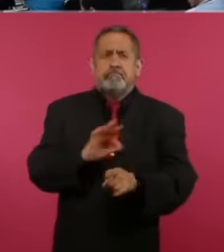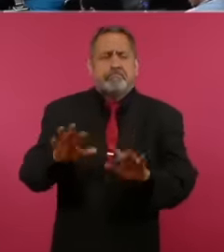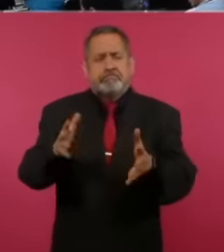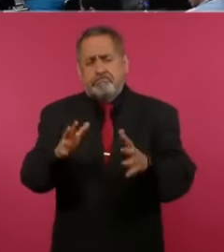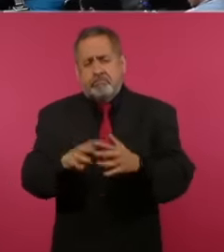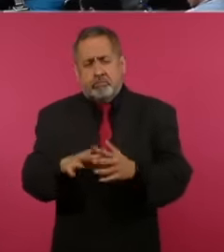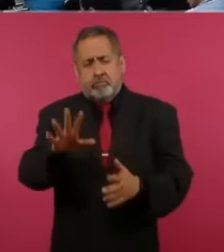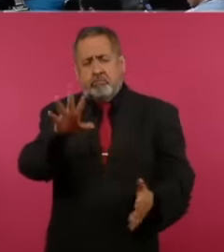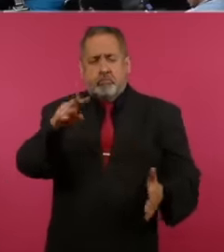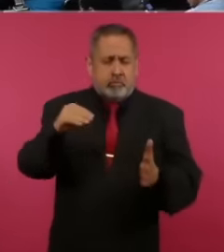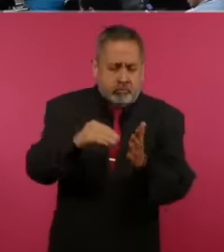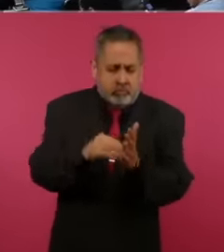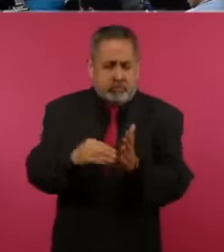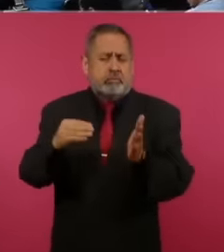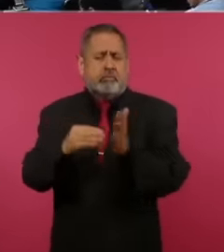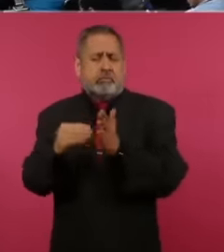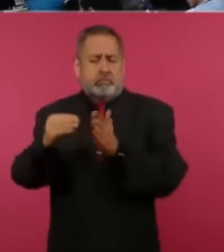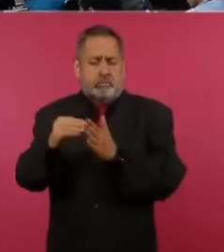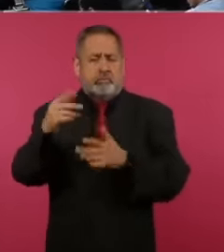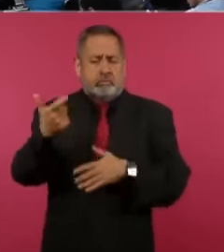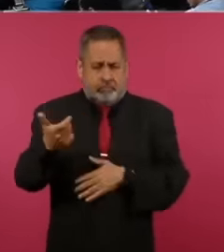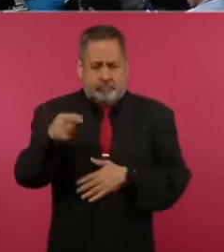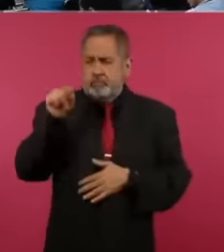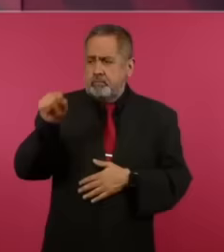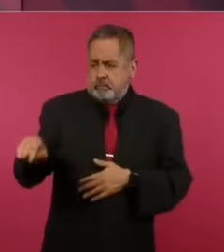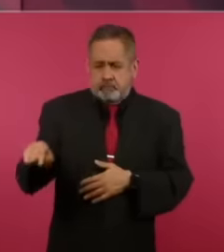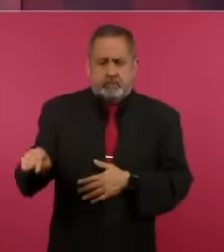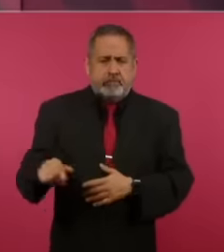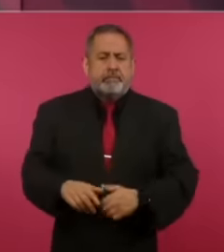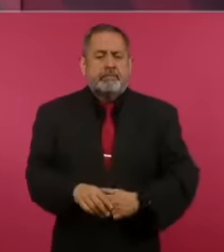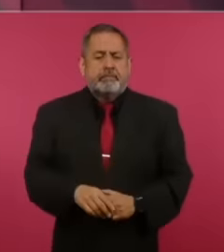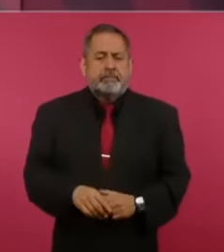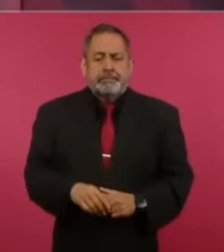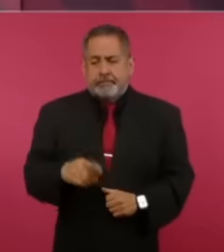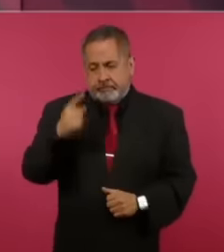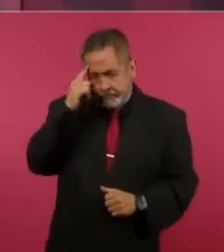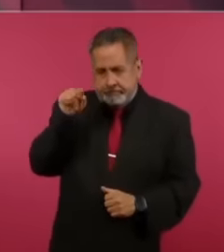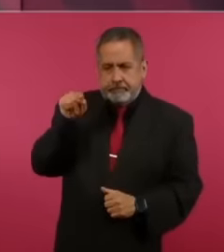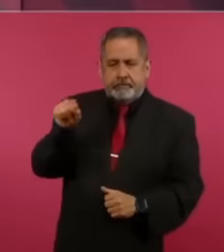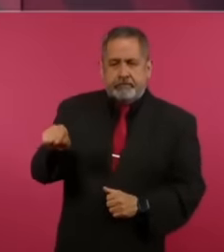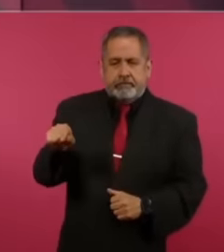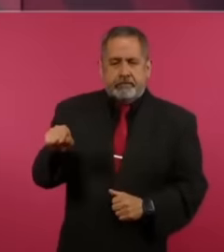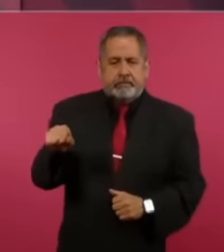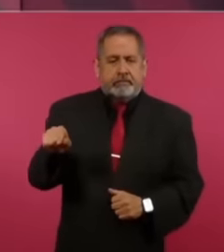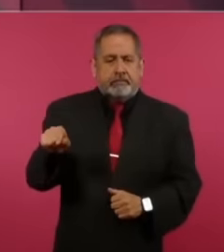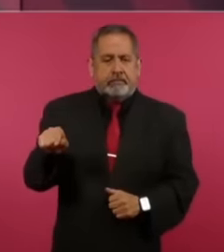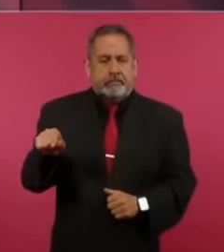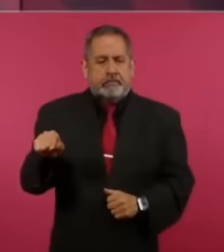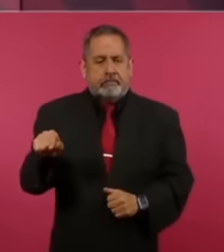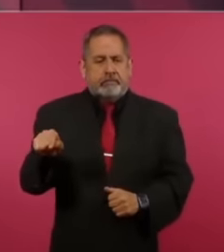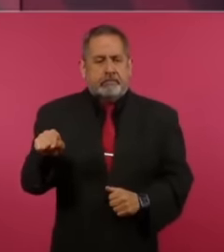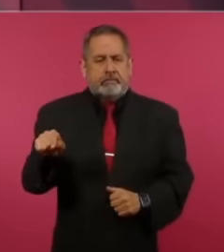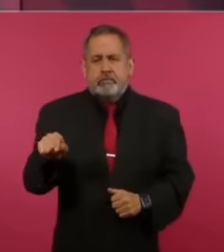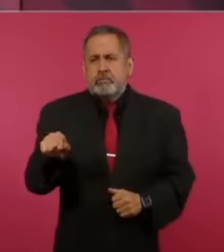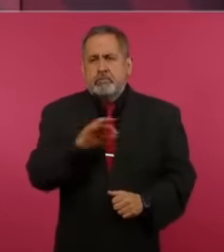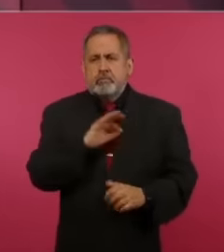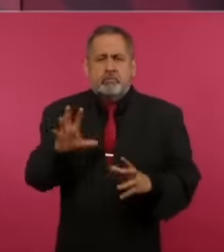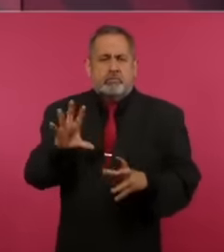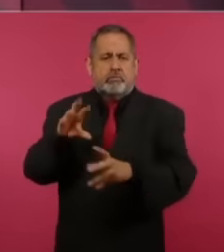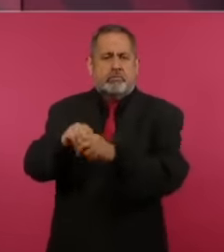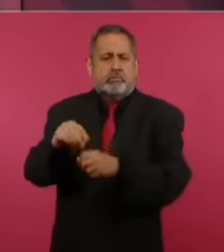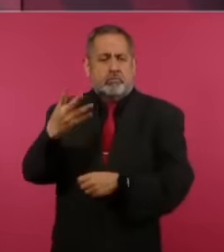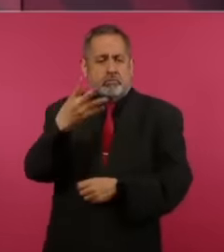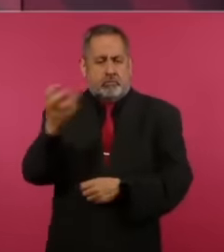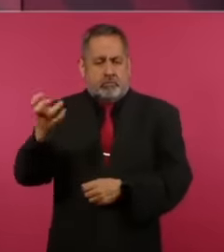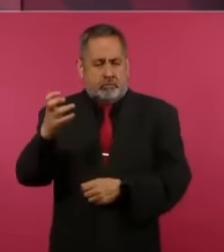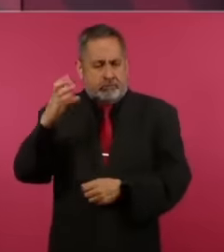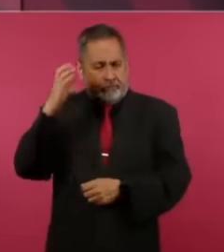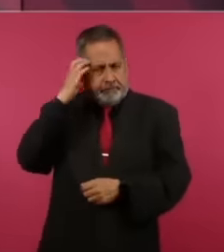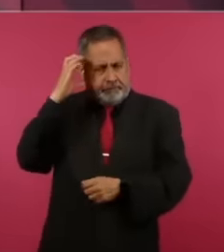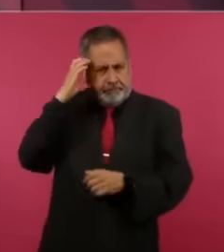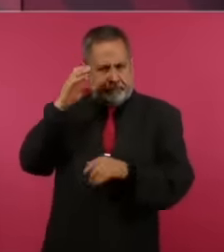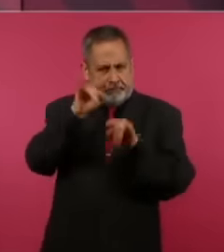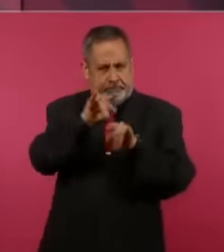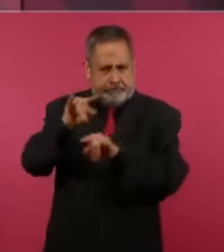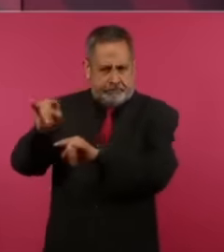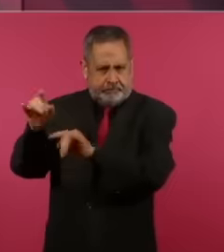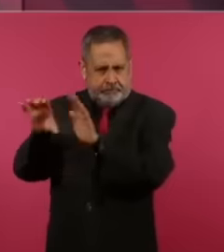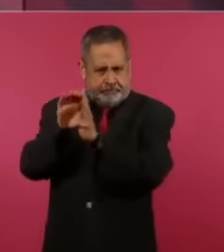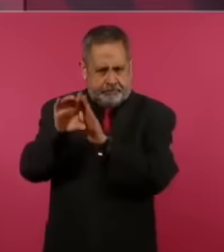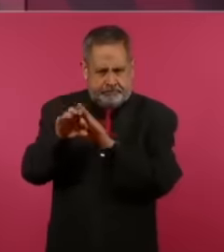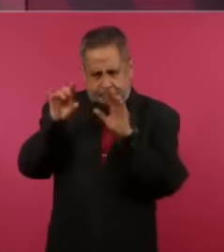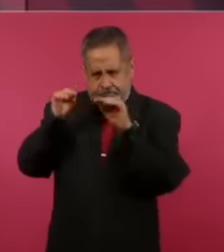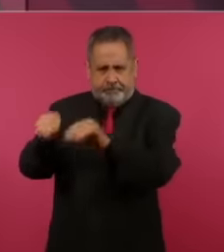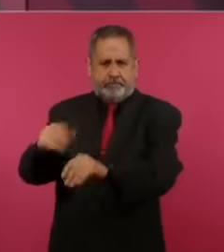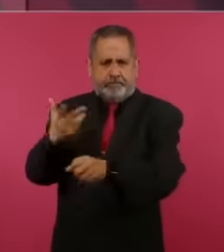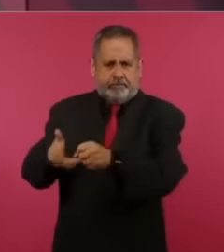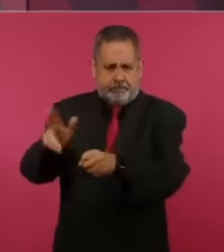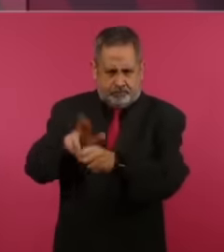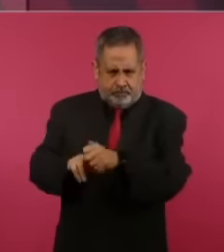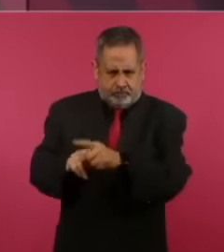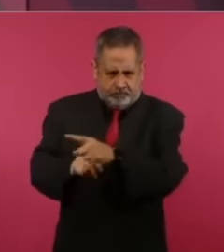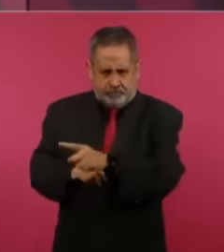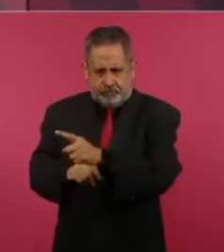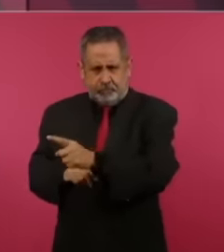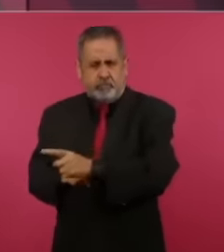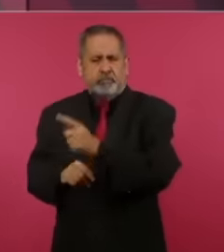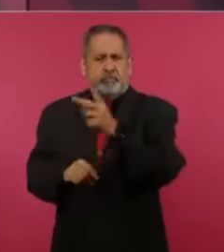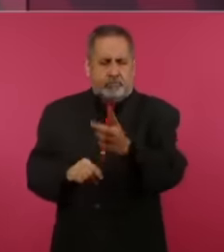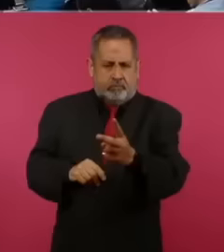4,000 million. of pesos for, uh, about 400 beds. I told you about two of the ones on the plane,